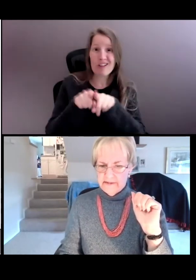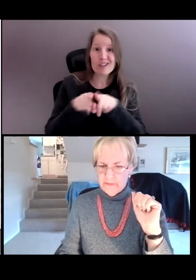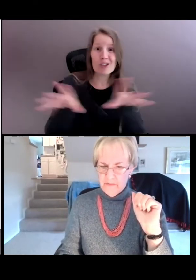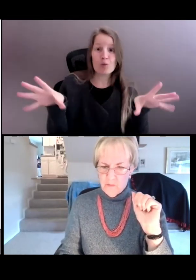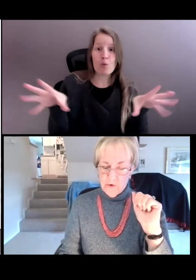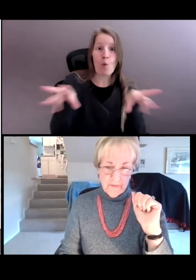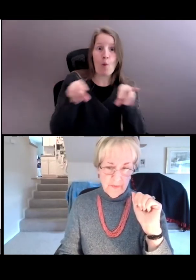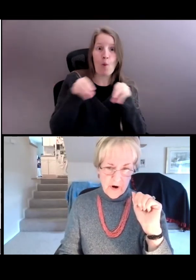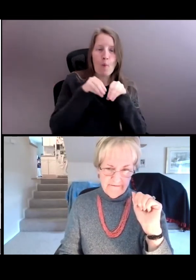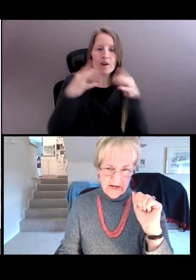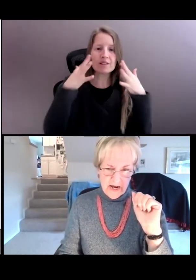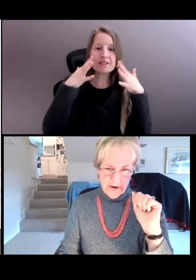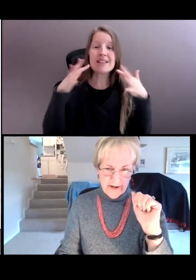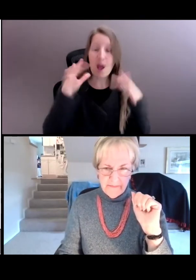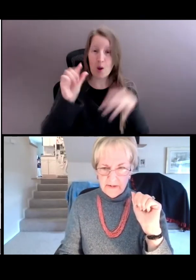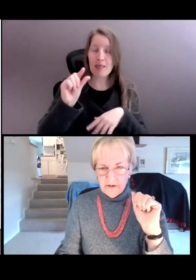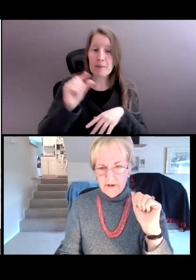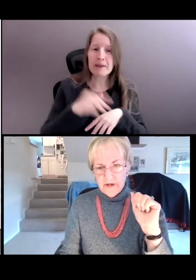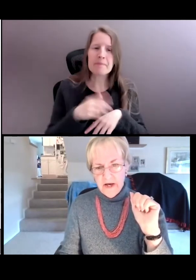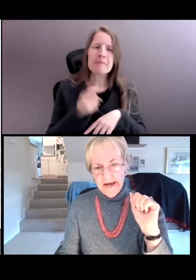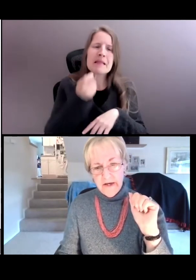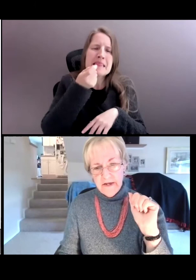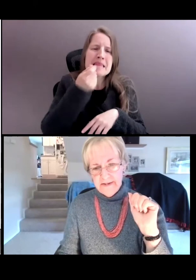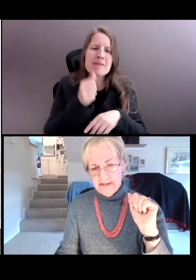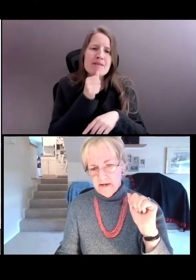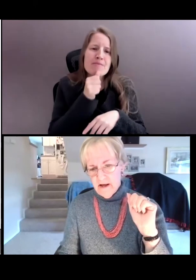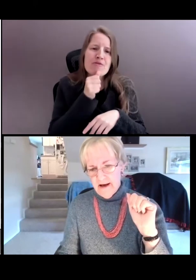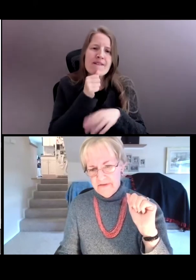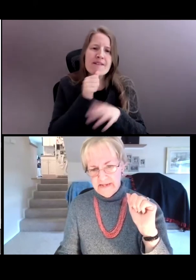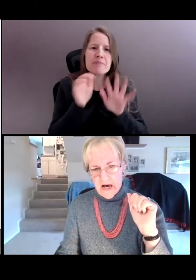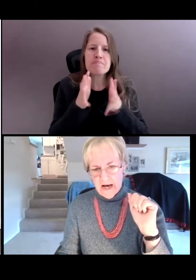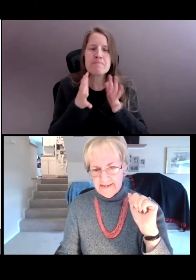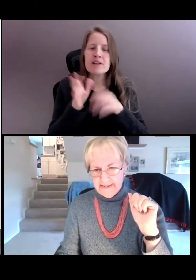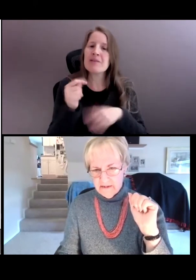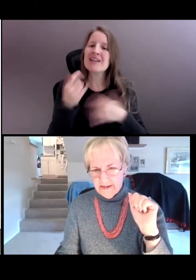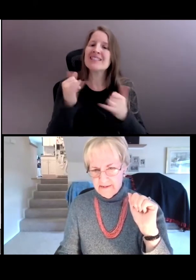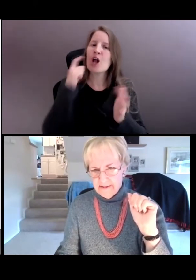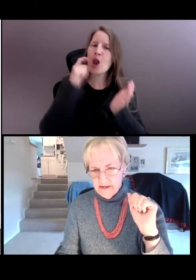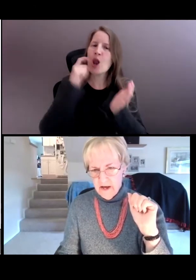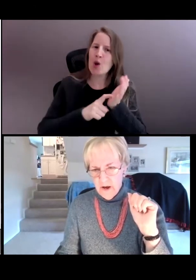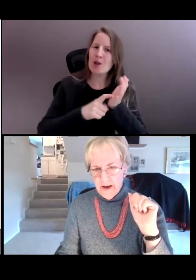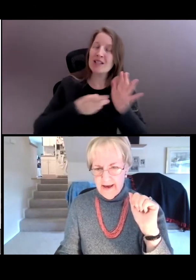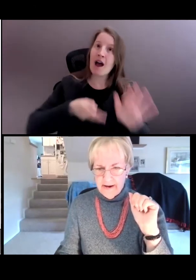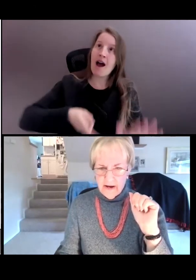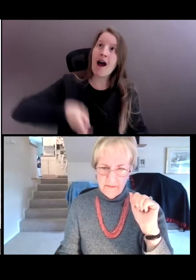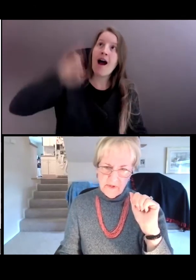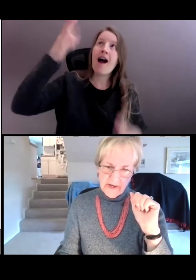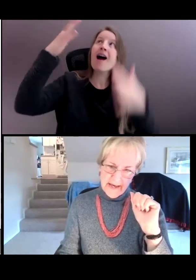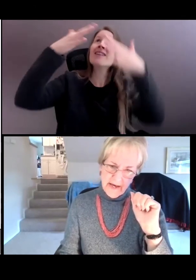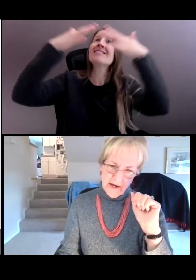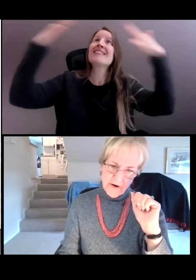little bit more private area But you still have high ceilings and I am looking here and